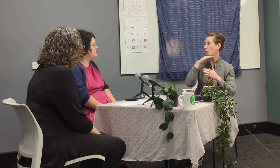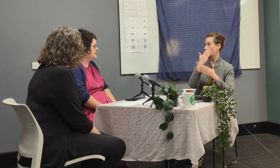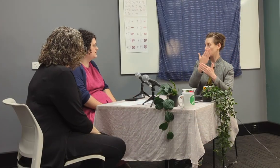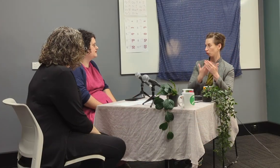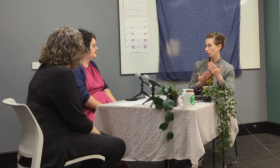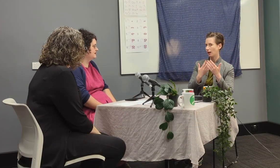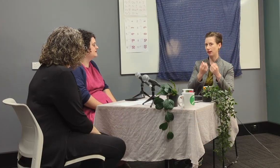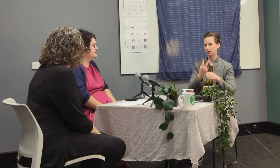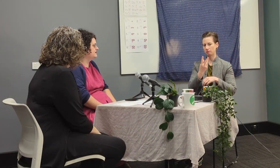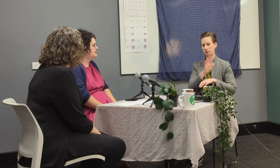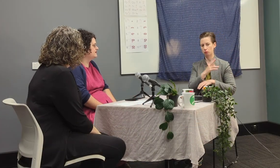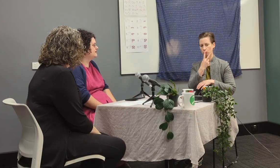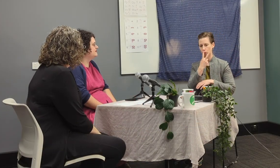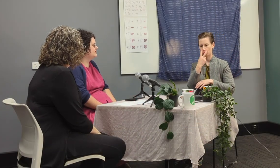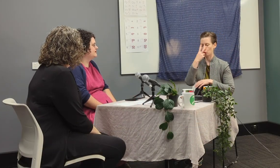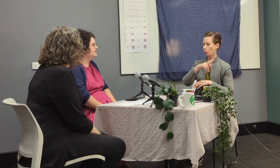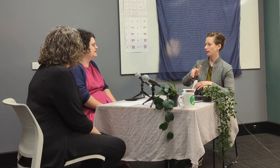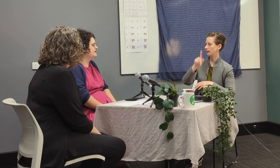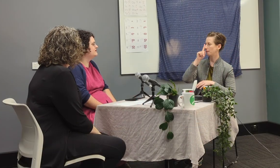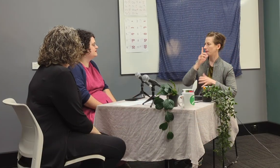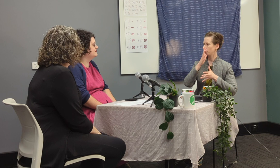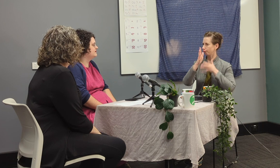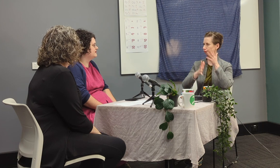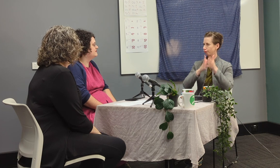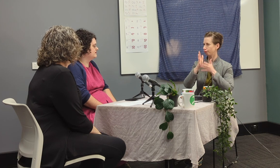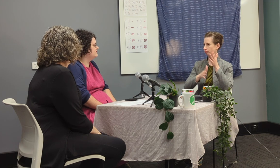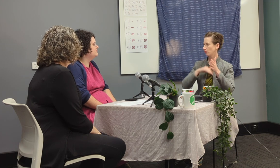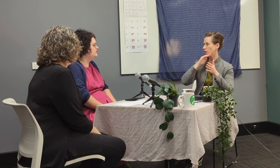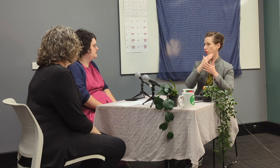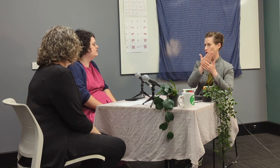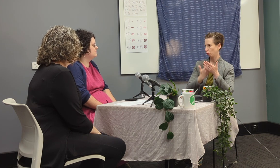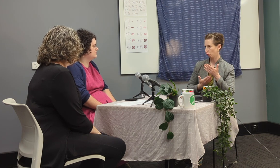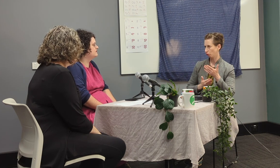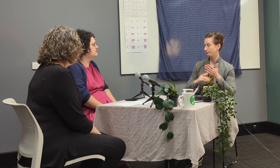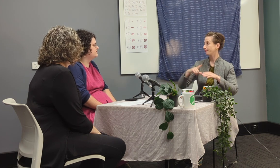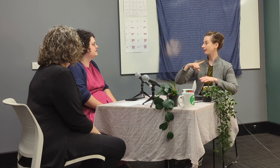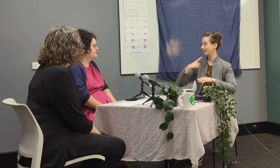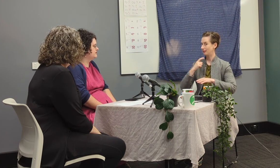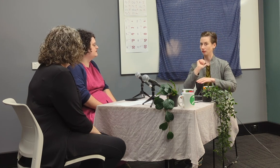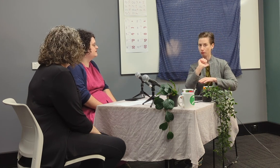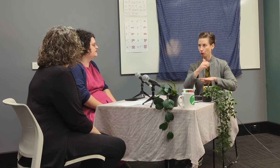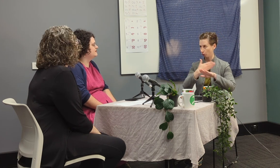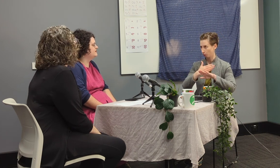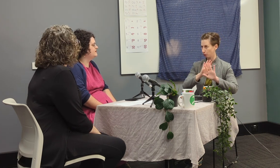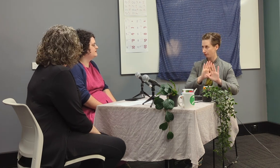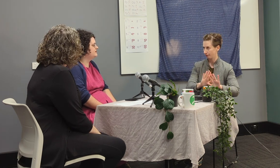We had one narrative which was The Frog Story. That was involving 20 people signing The Frog Story.